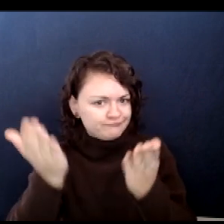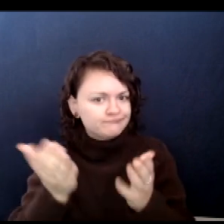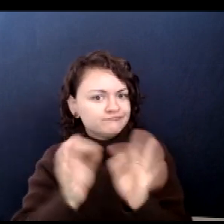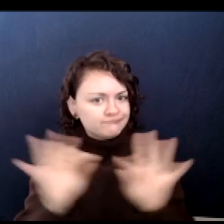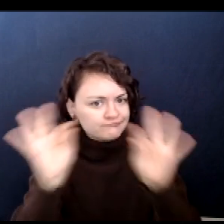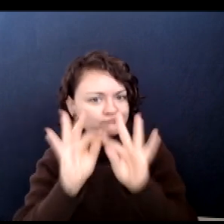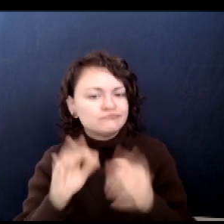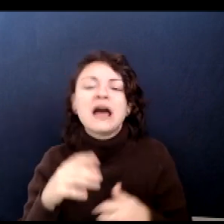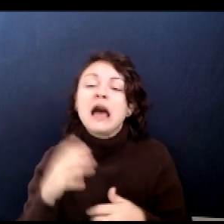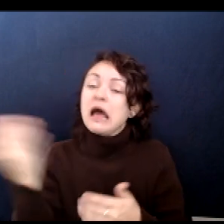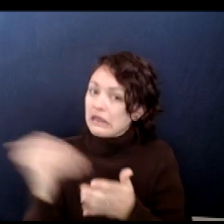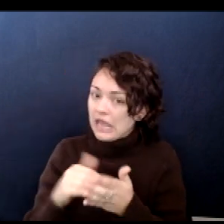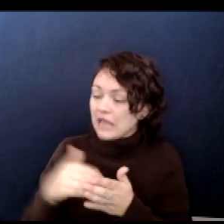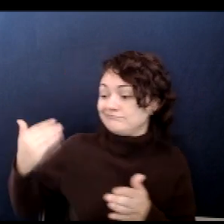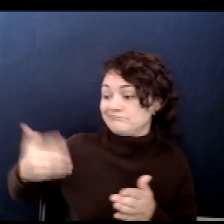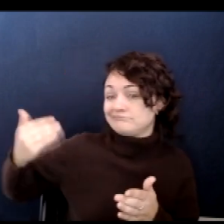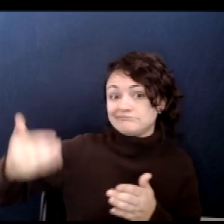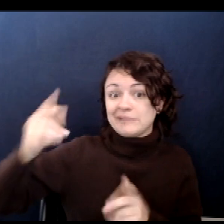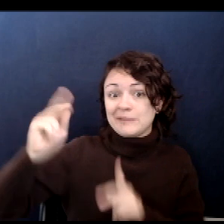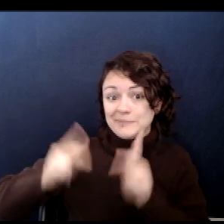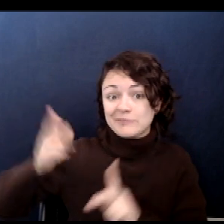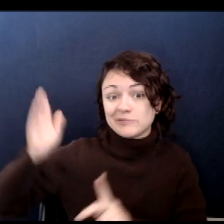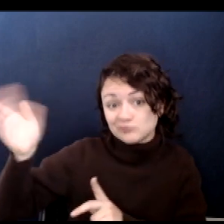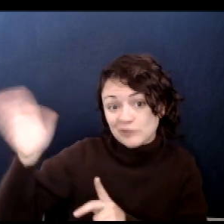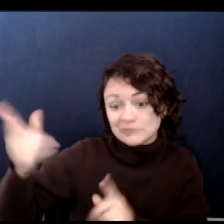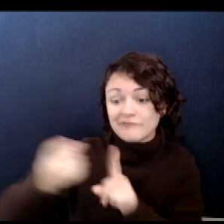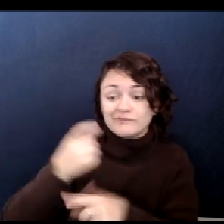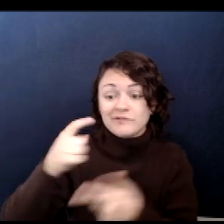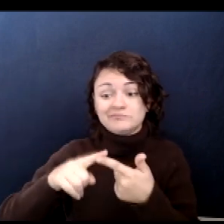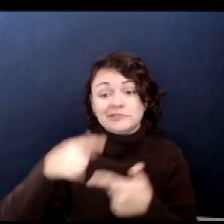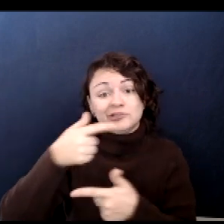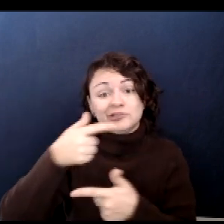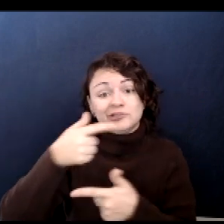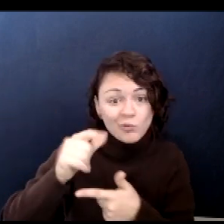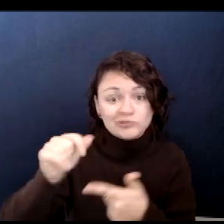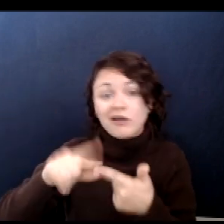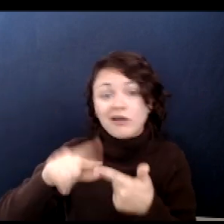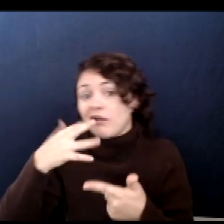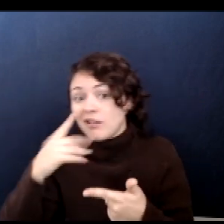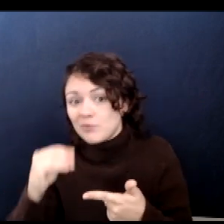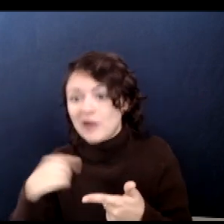what was shared by folks from Colorado and Georgia. It's That we are aligning along